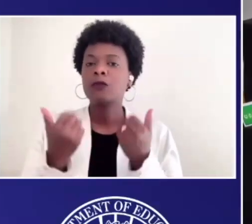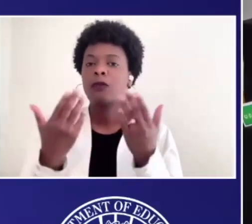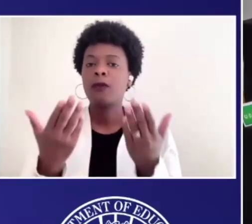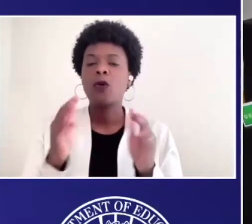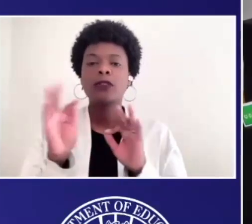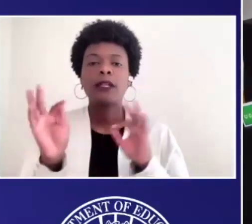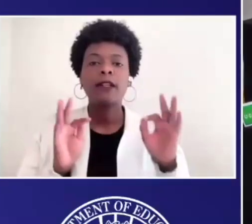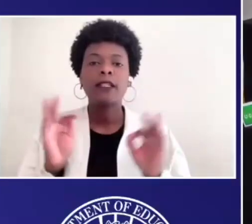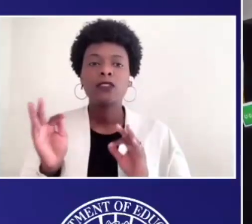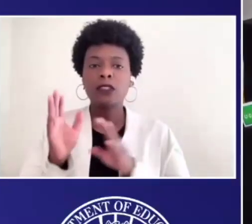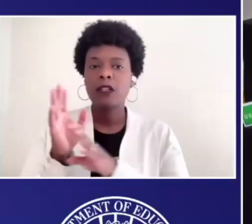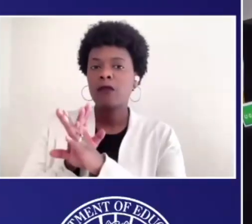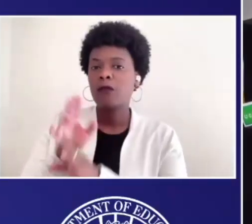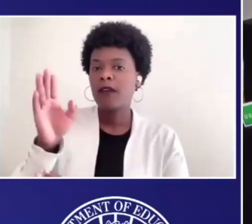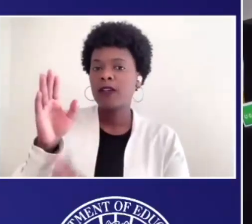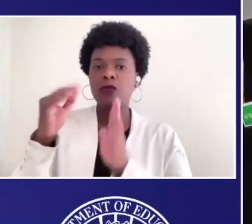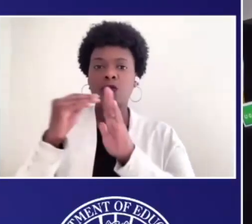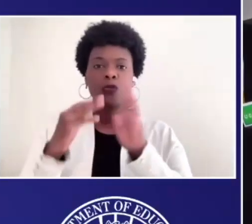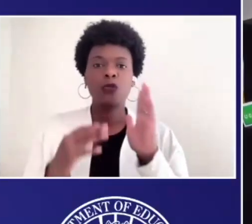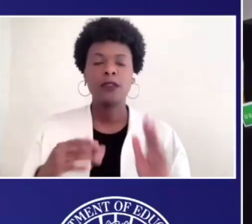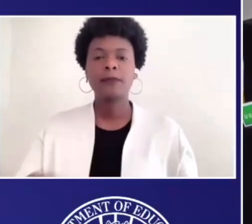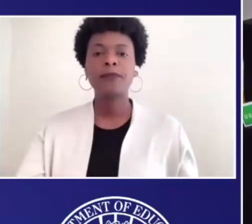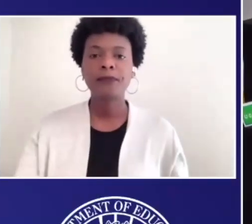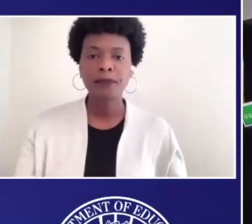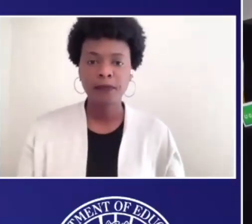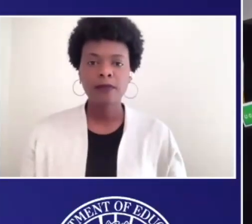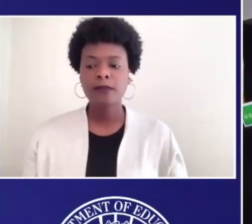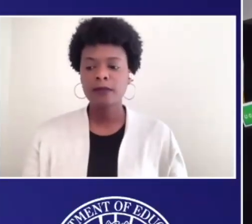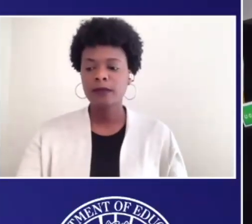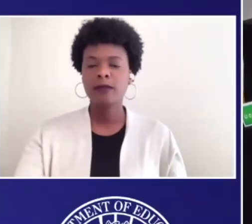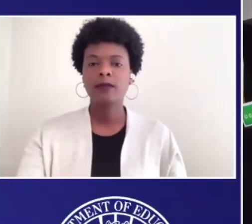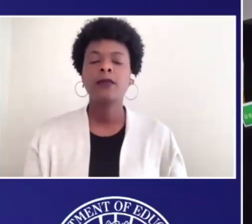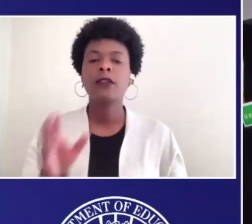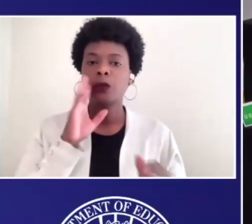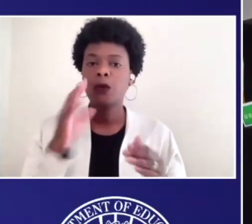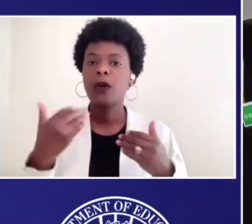professional student? And so we are going to have Cody who I